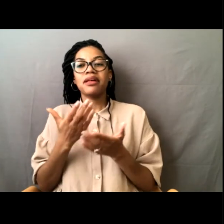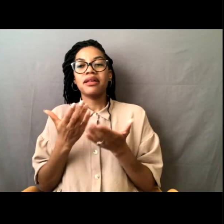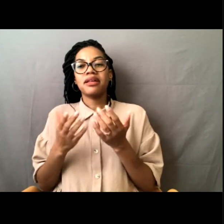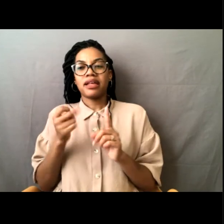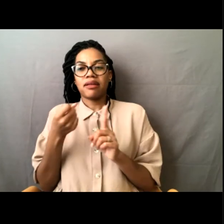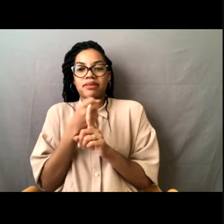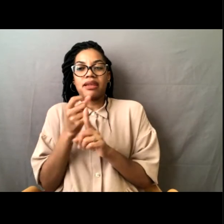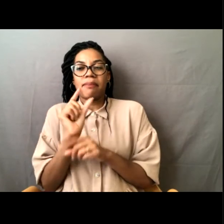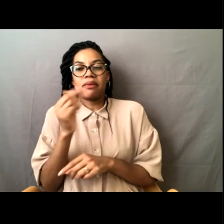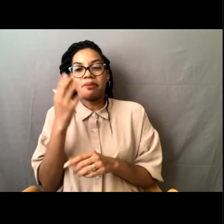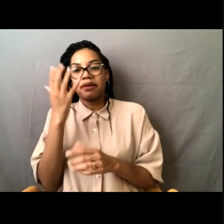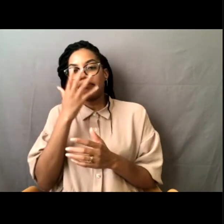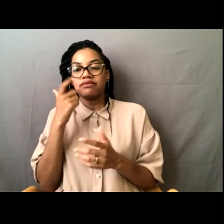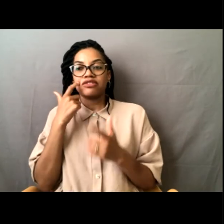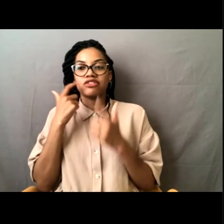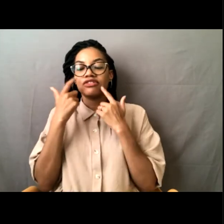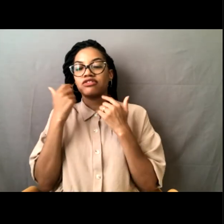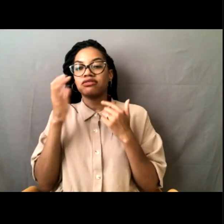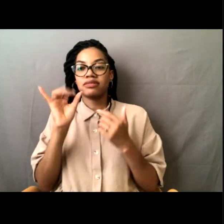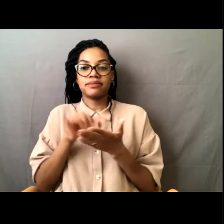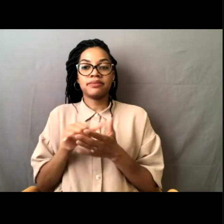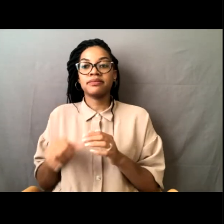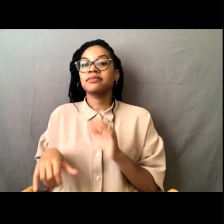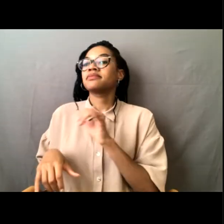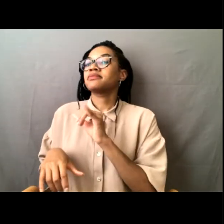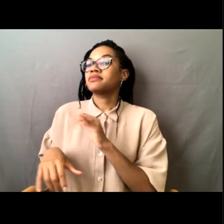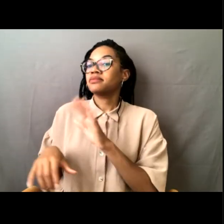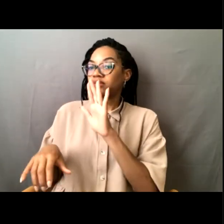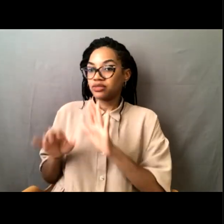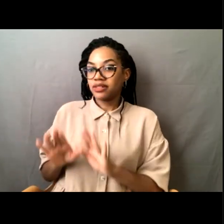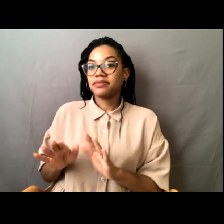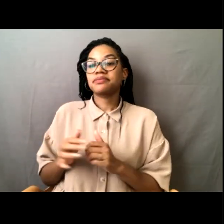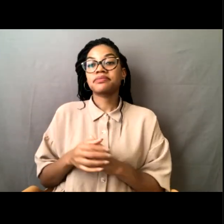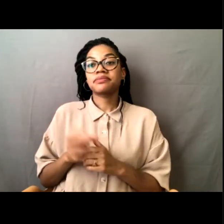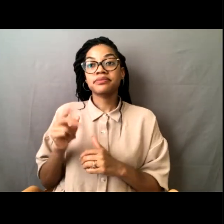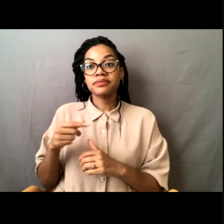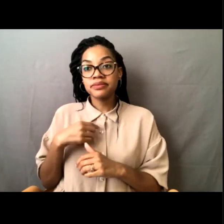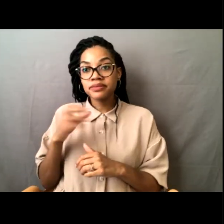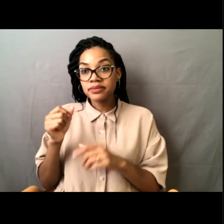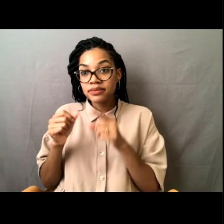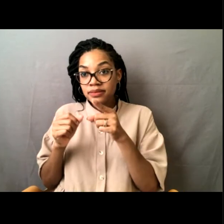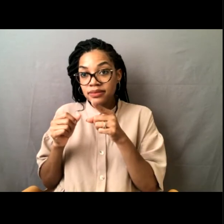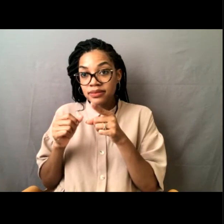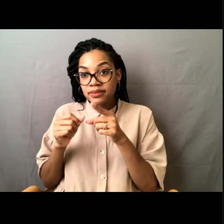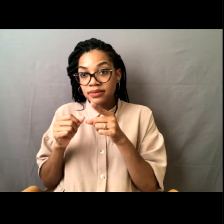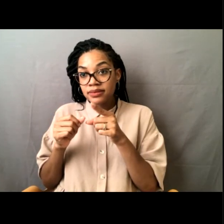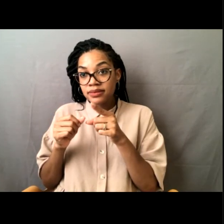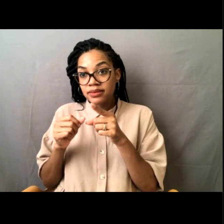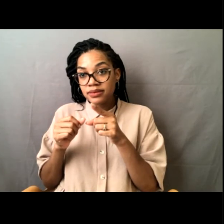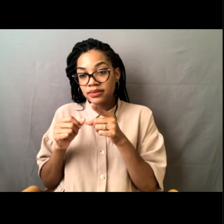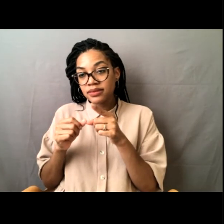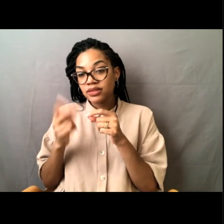So now I'll hand it back to you, Ashley. That's great, thanks. So I was pointing out this area here, because if we look at this side,